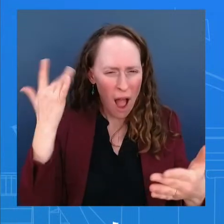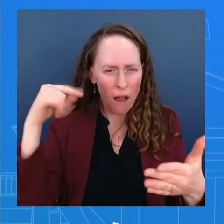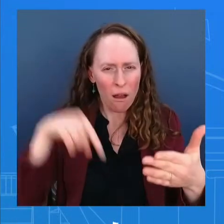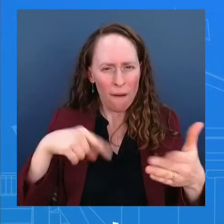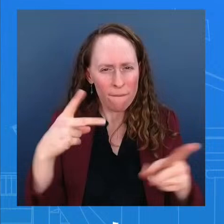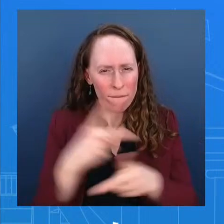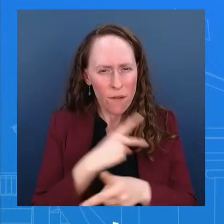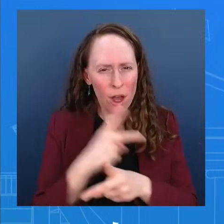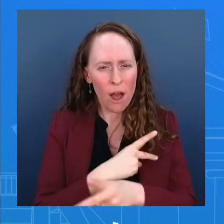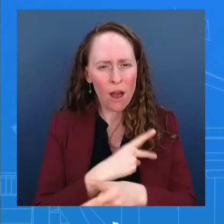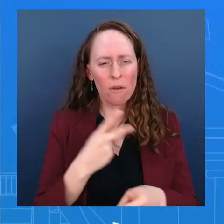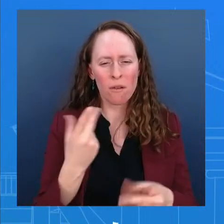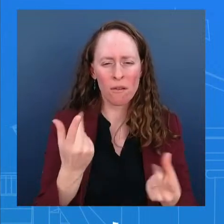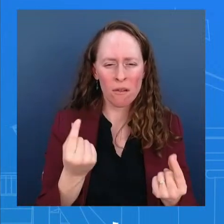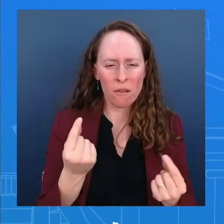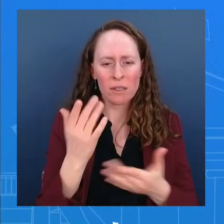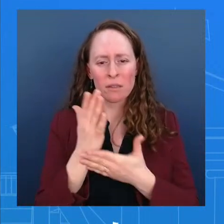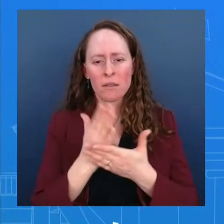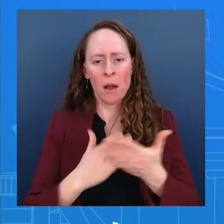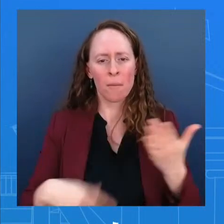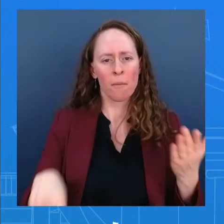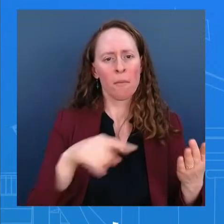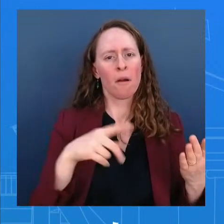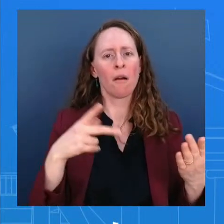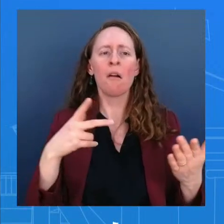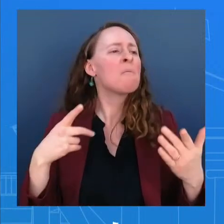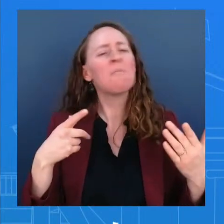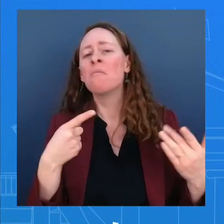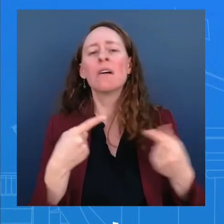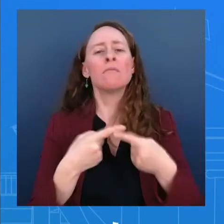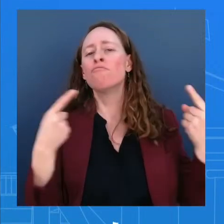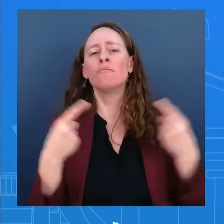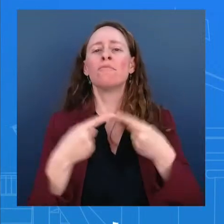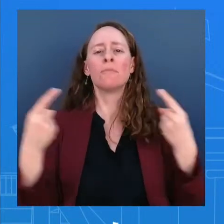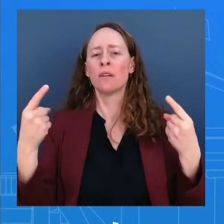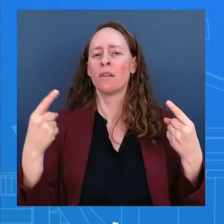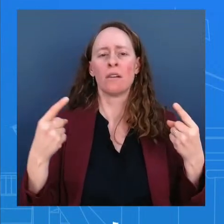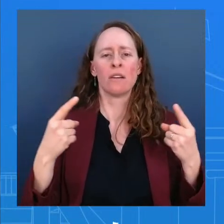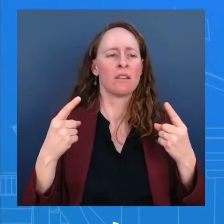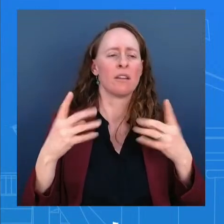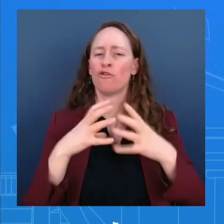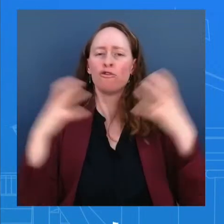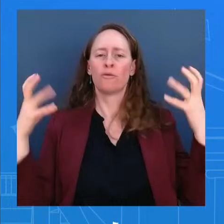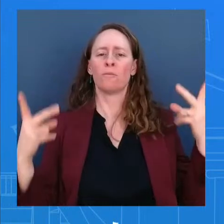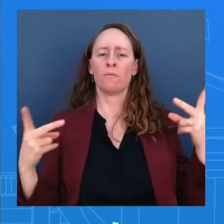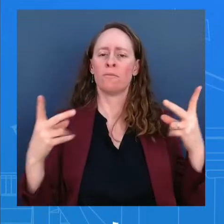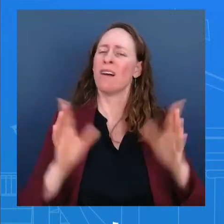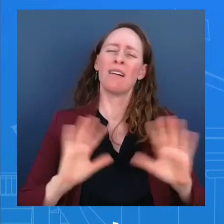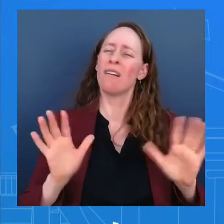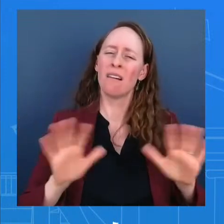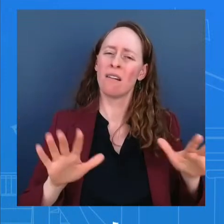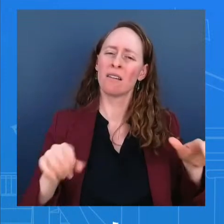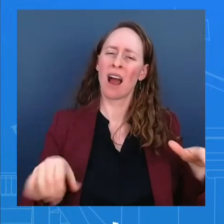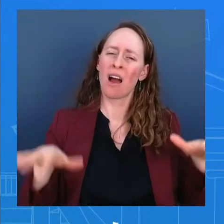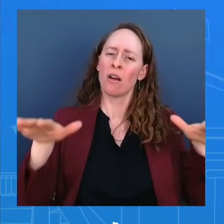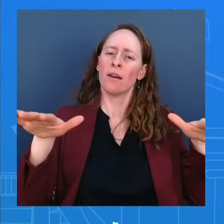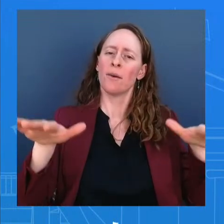that reduce the oxygen that is given to it. And that’s something that when I leave government, I will personally try to contribute to --